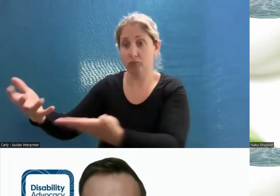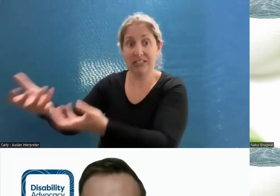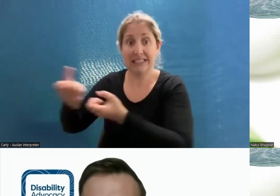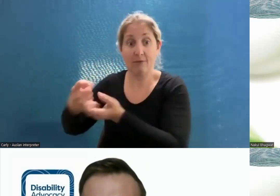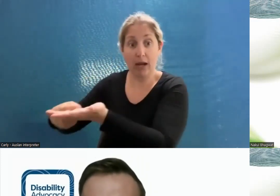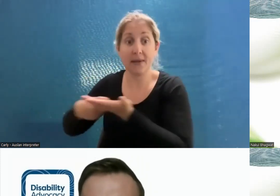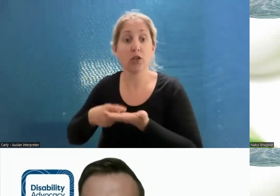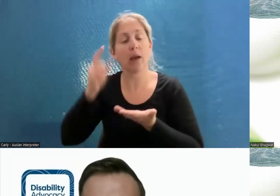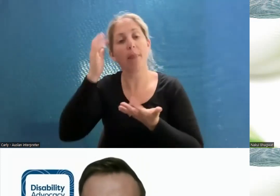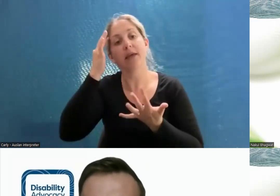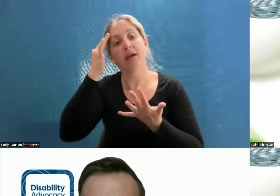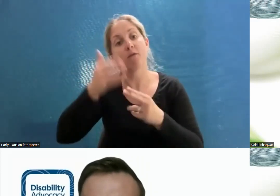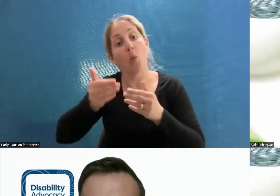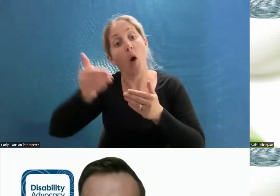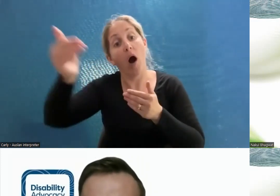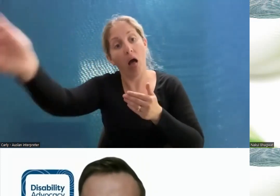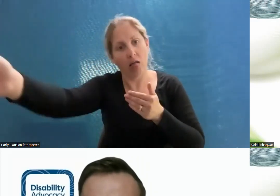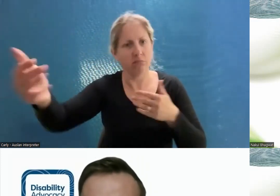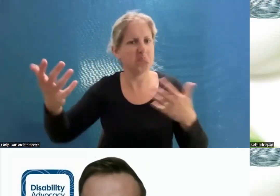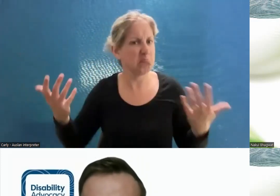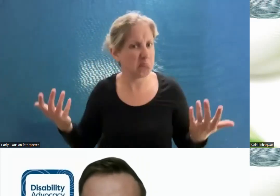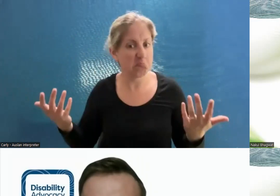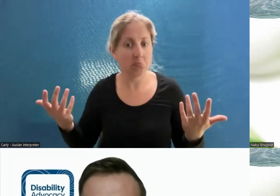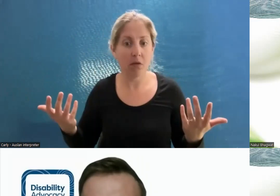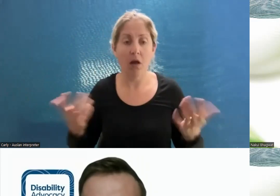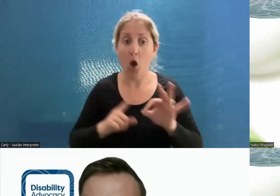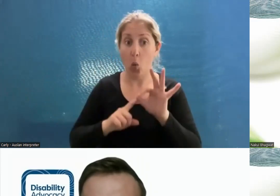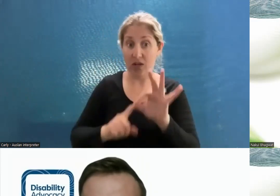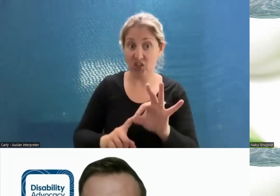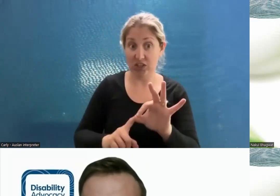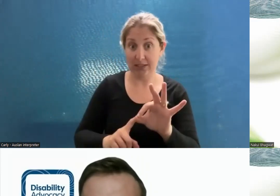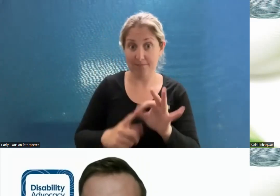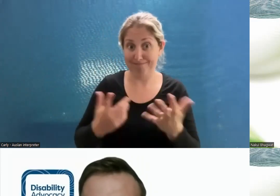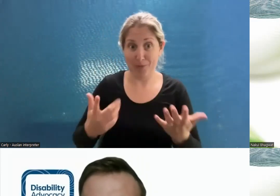and the question has noted presumably a client can't hedge their bets indefinitely to see